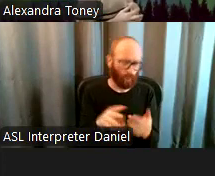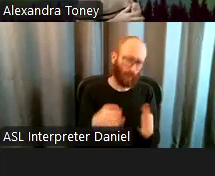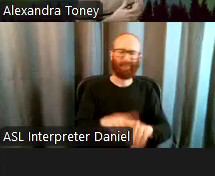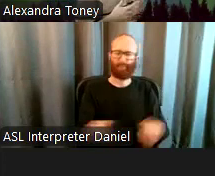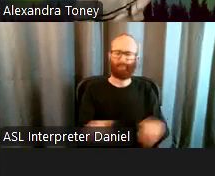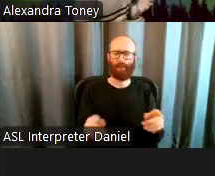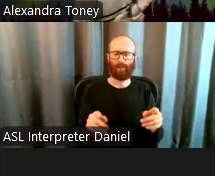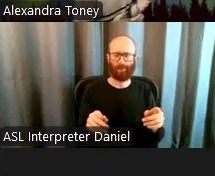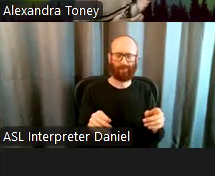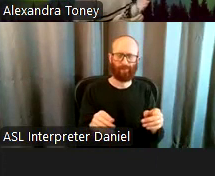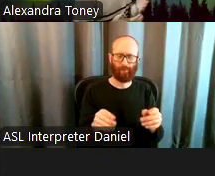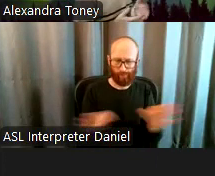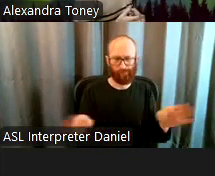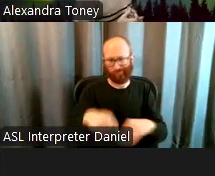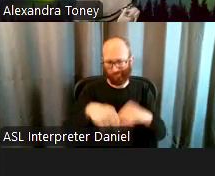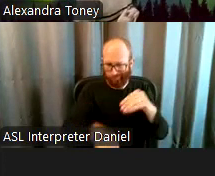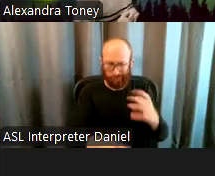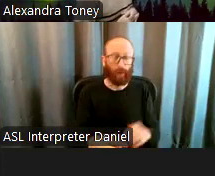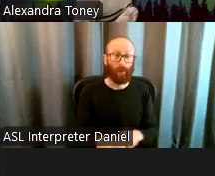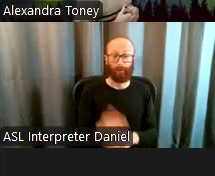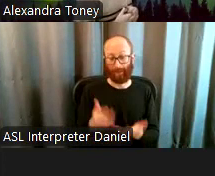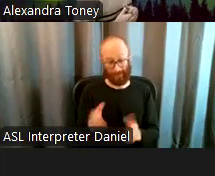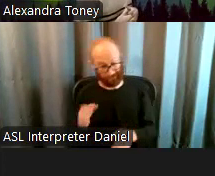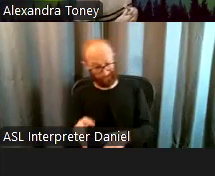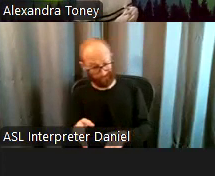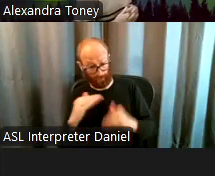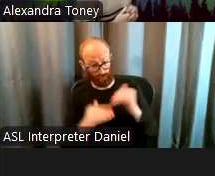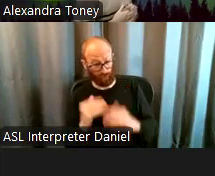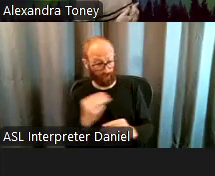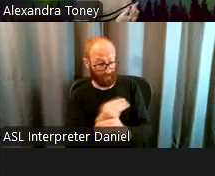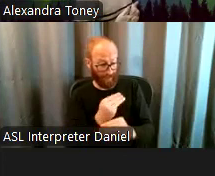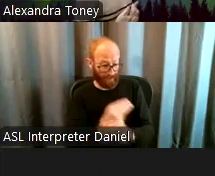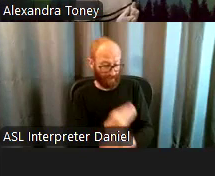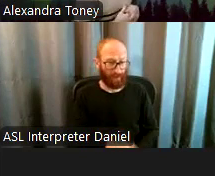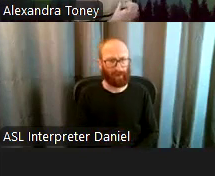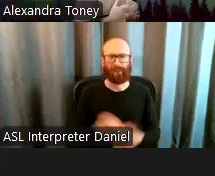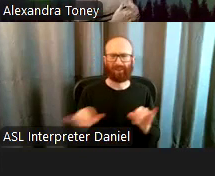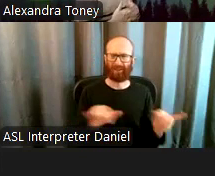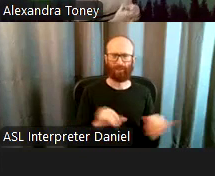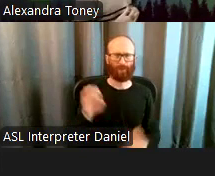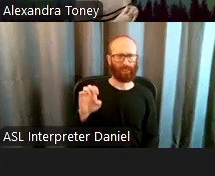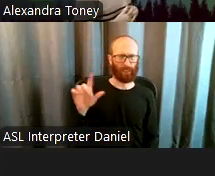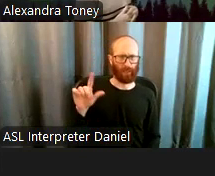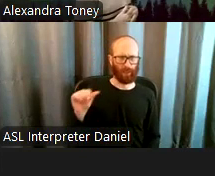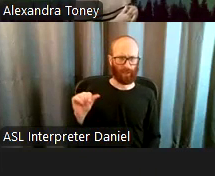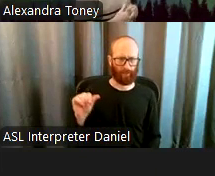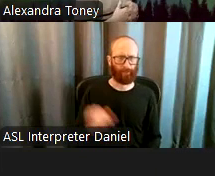that's construction math, right? Same thing for ELA - maybe we have the opportunity